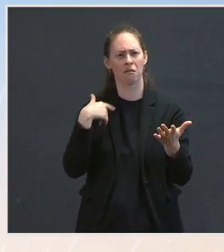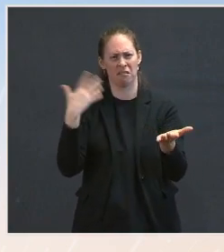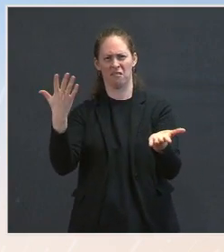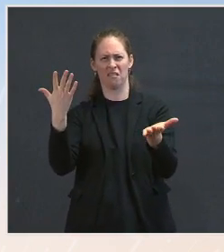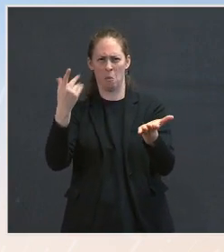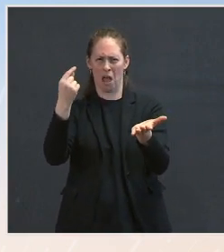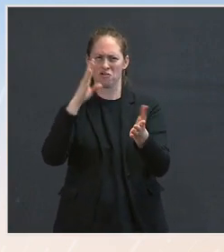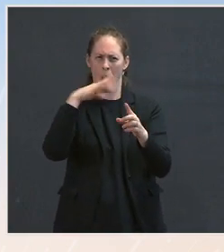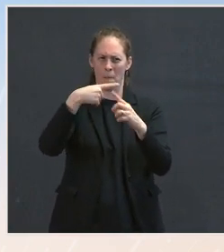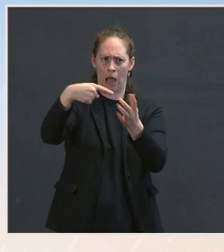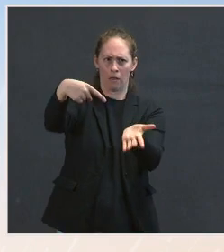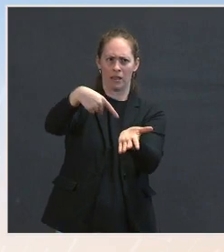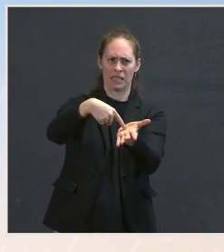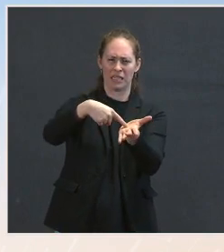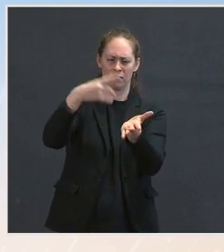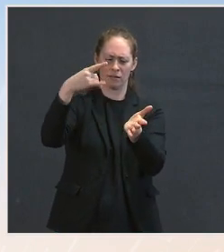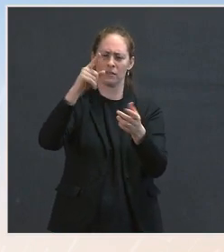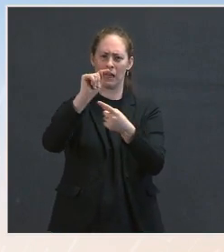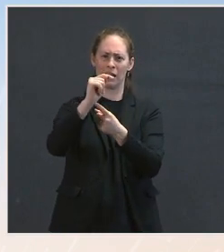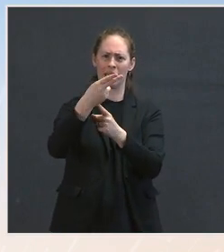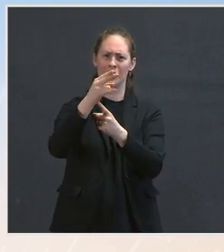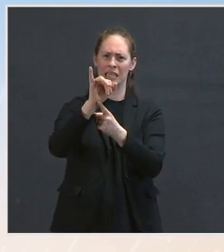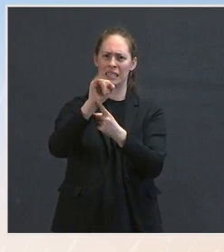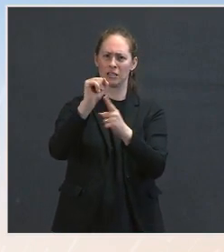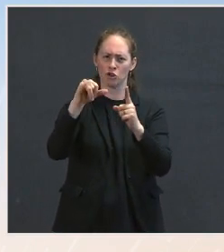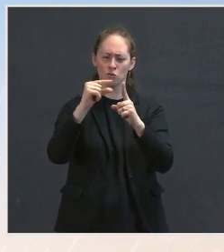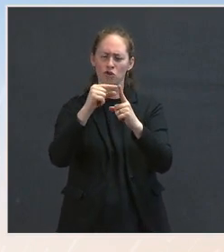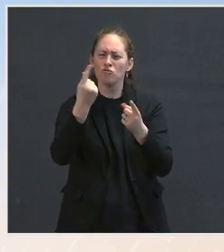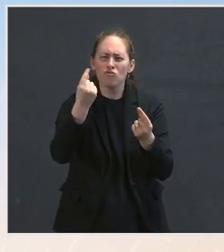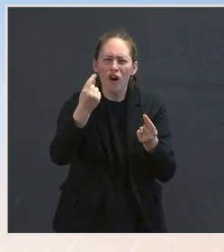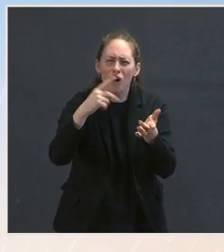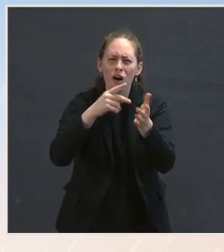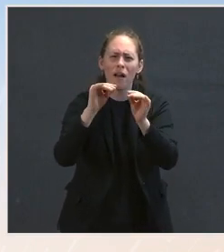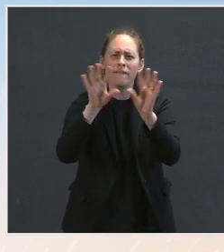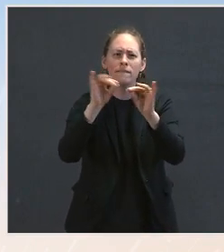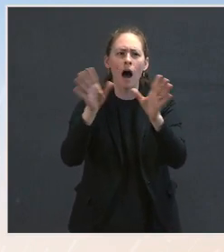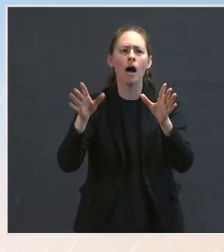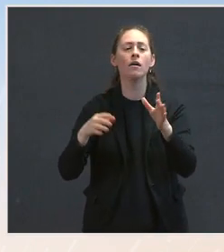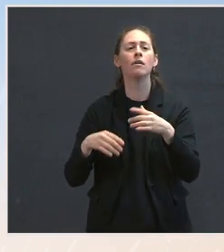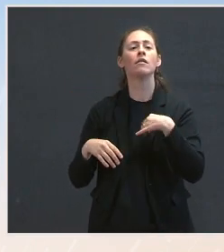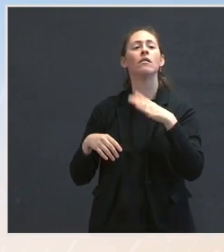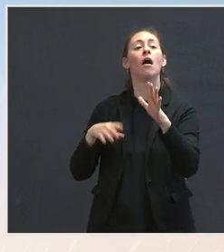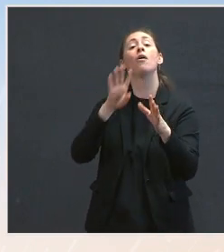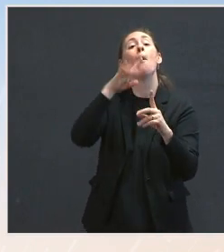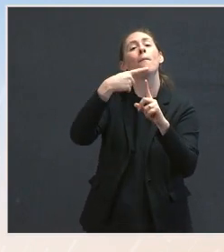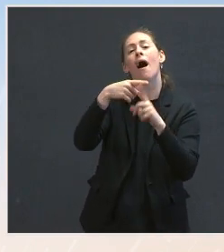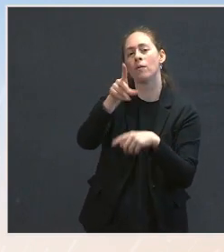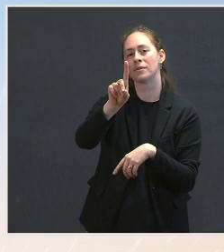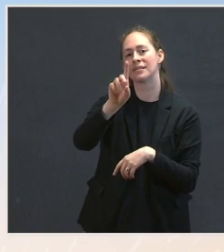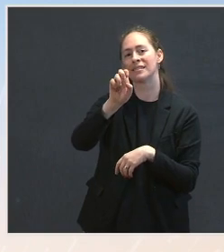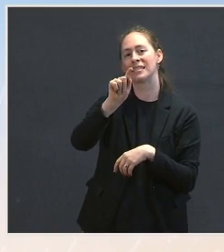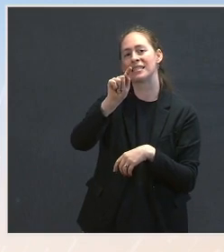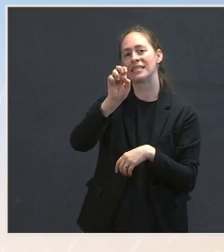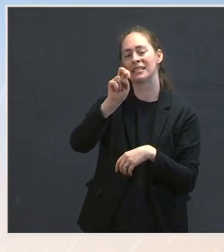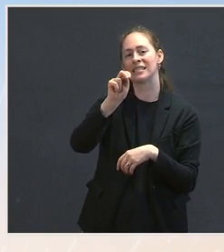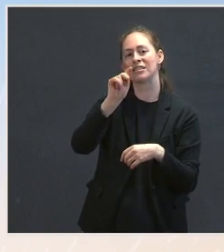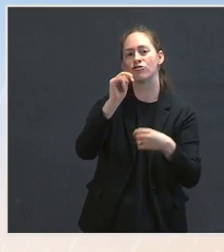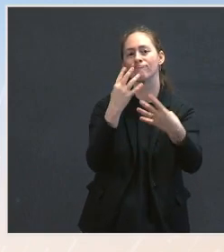in these detention facilities at the border. Ms. Psaki: Well, that's not what's happening. And, you know, we will be doing some briefings, of course, with members of Congress. But what is happening now